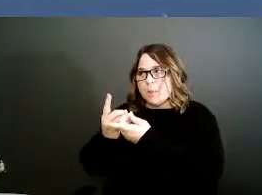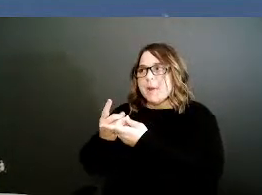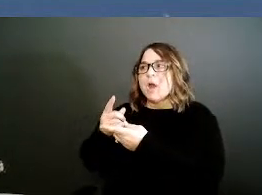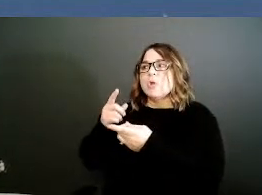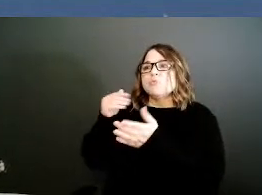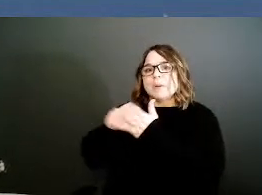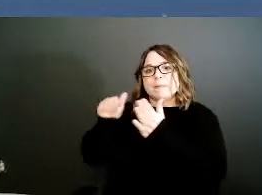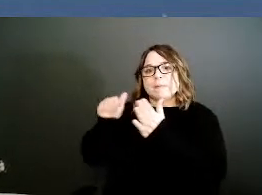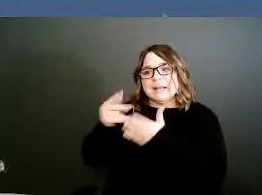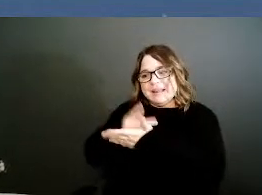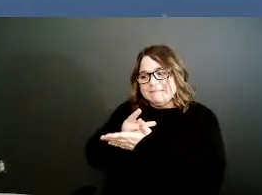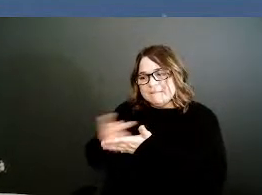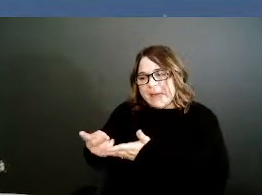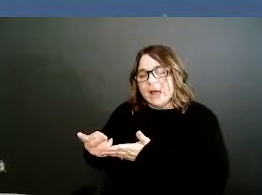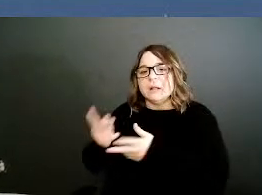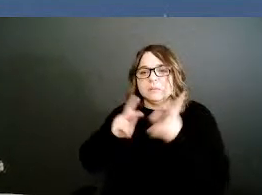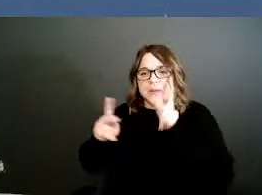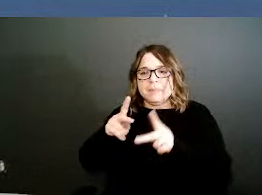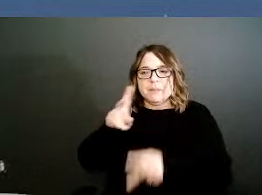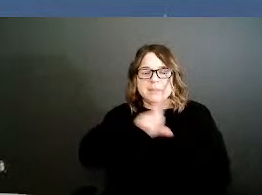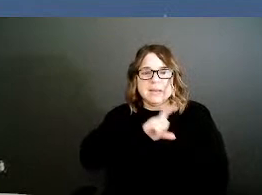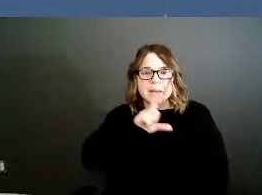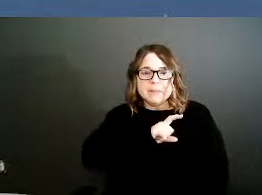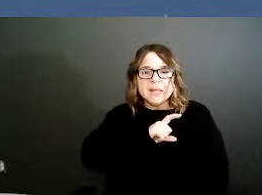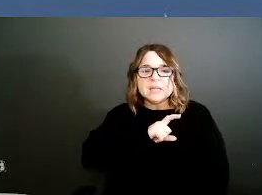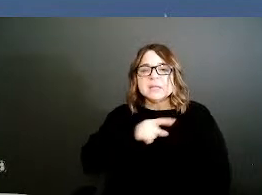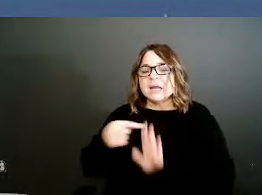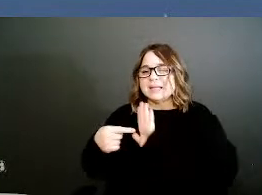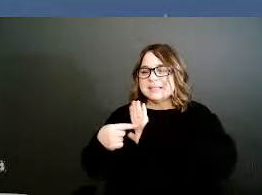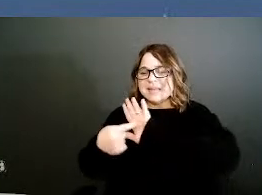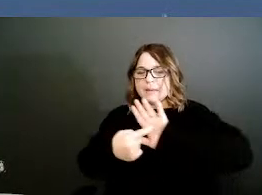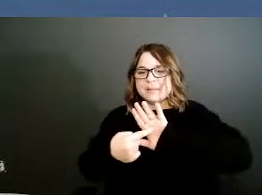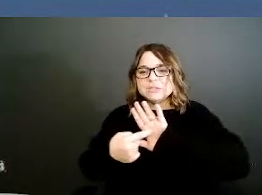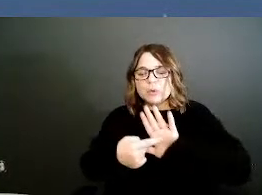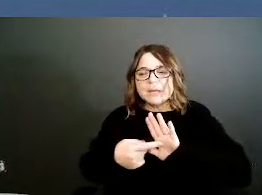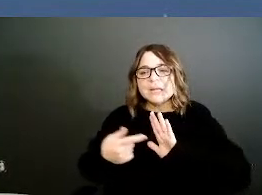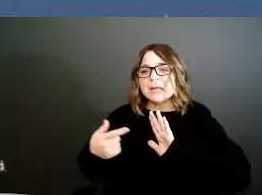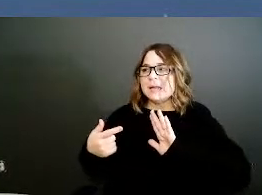I UNDERSTAND WE HAVE A FIXED AMOUNT OF MONEY, BUT GIVING MORE MONEY